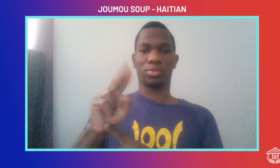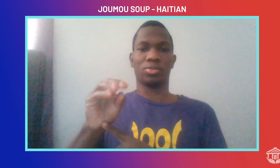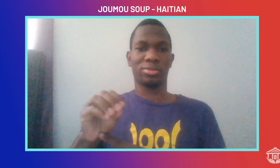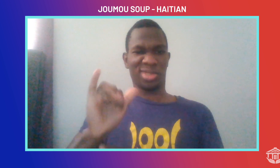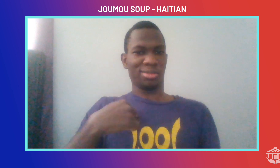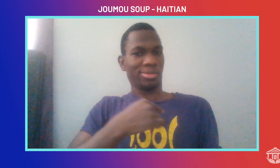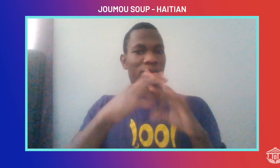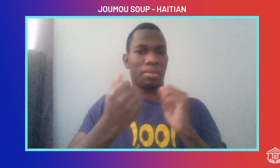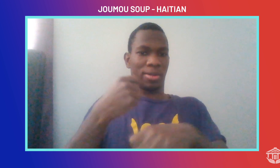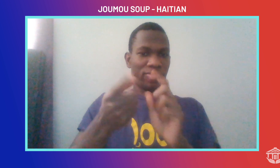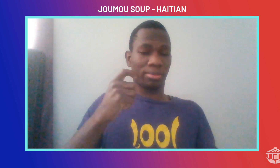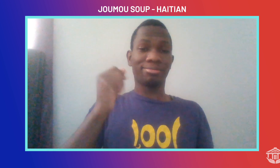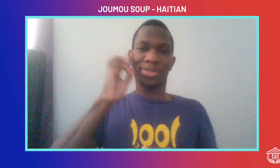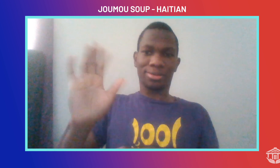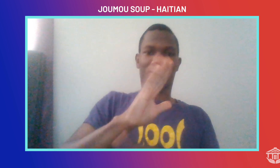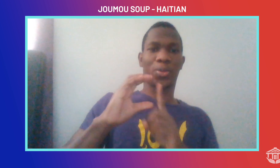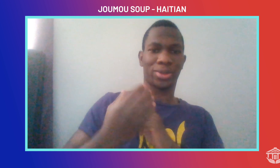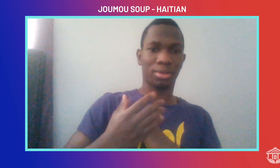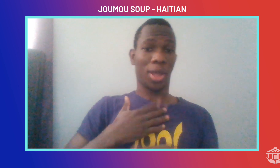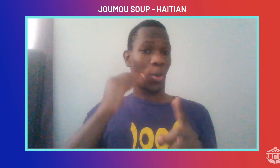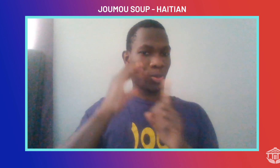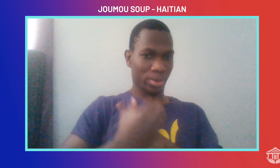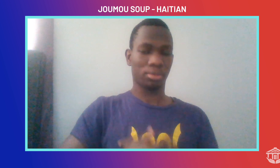family follows because it’s a good representation of our culture.